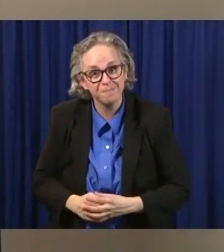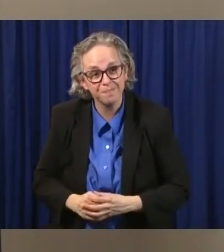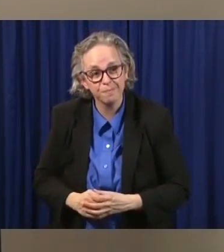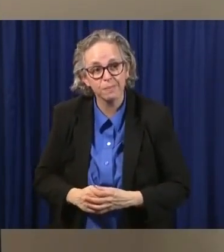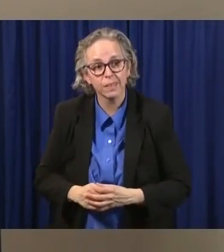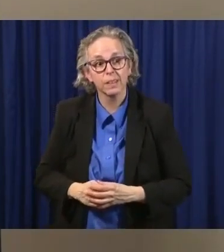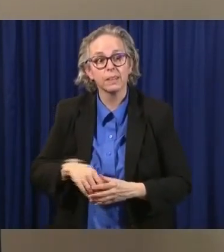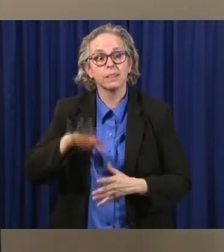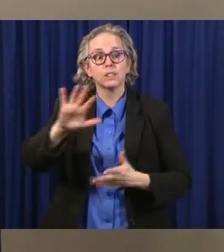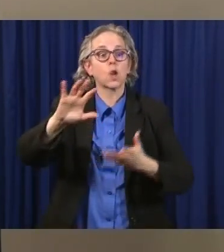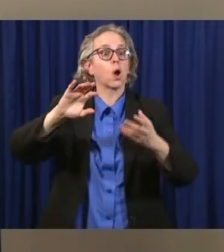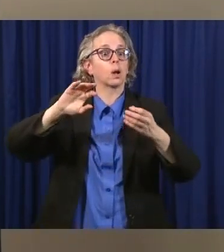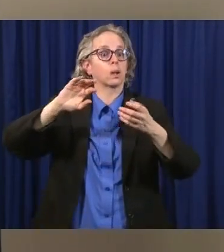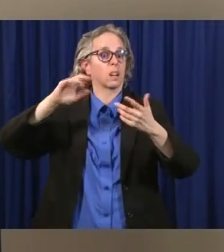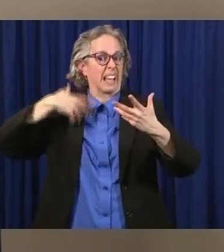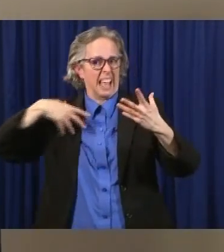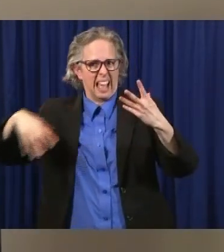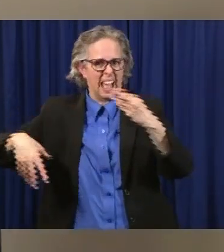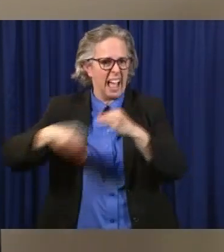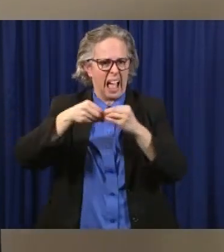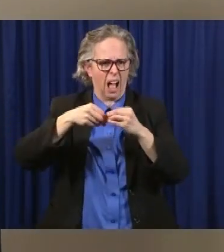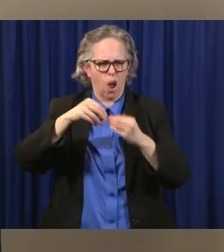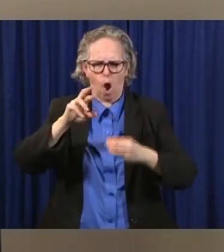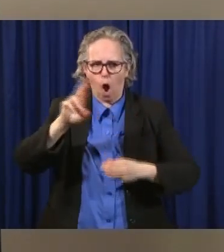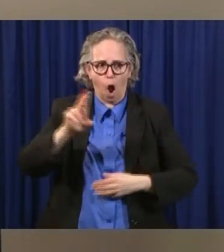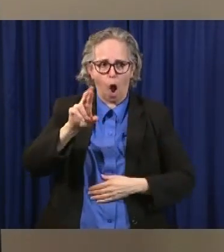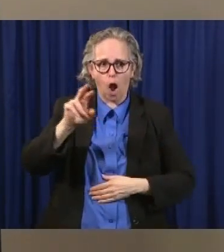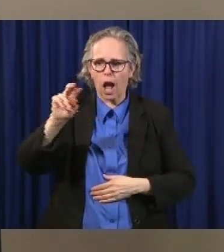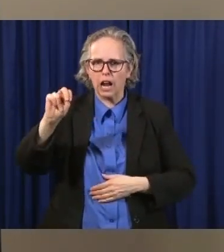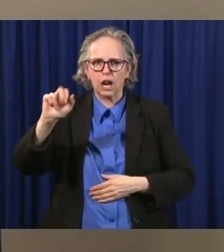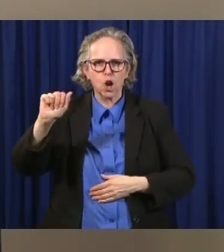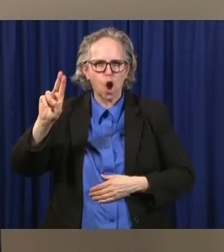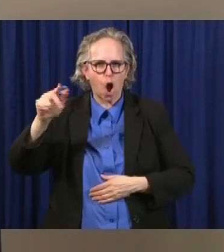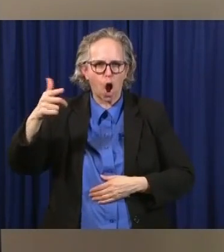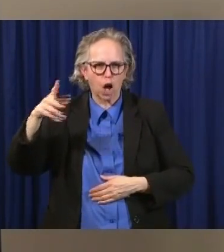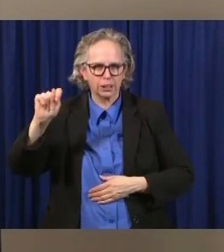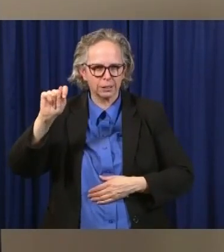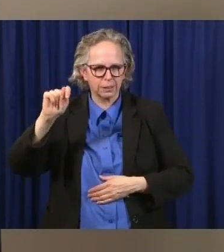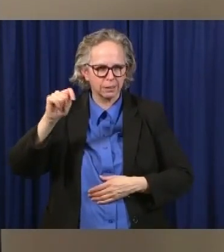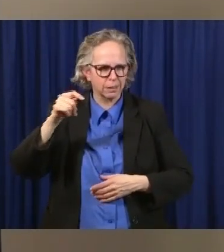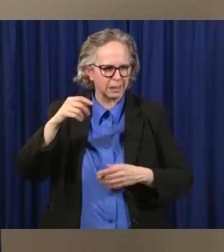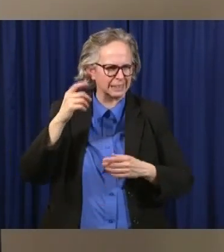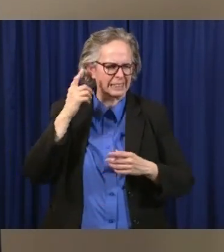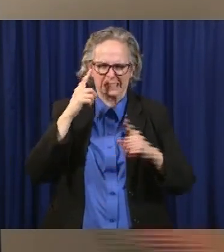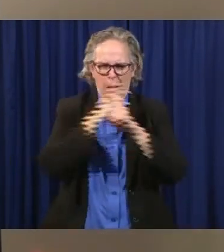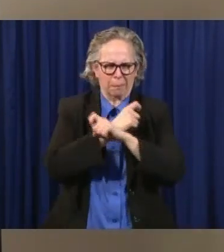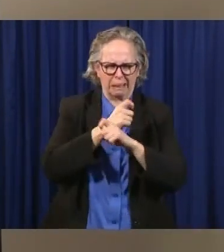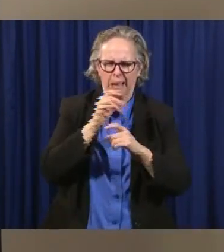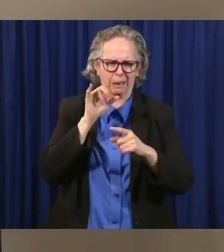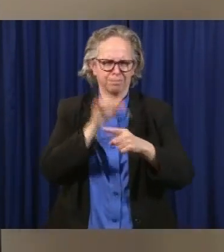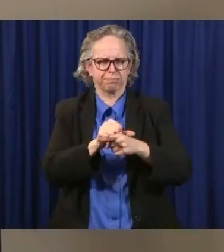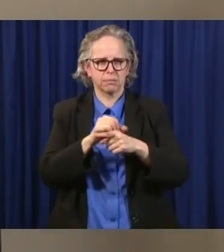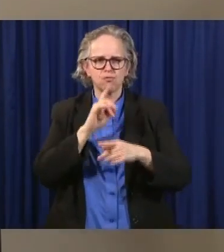NEXT SLIDE. A NEW NUMBER WE WILL BE TALKING